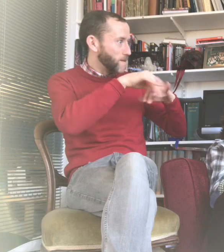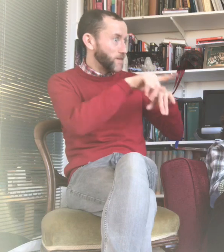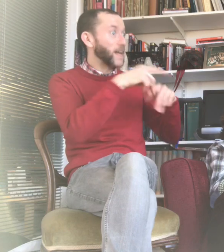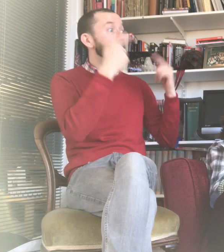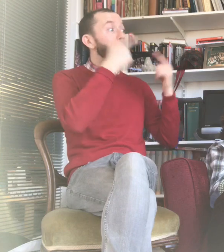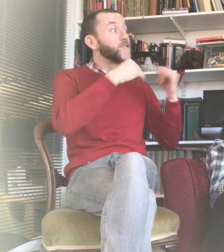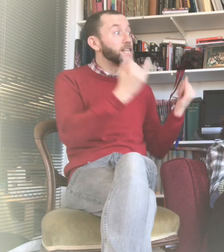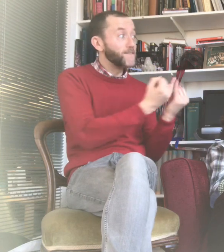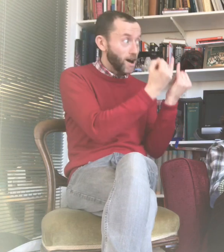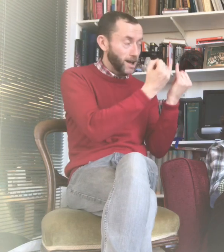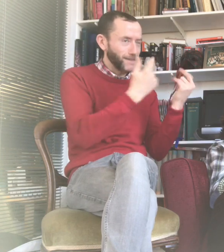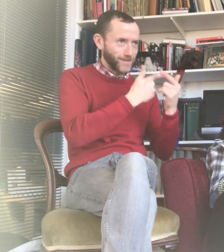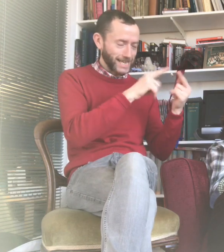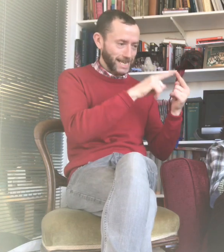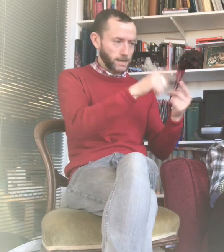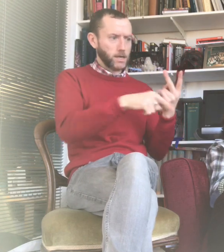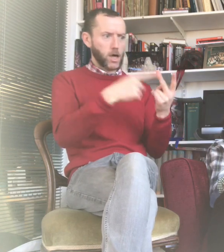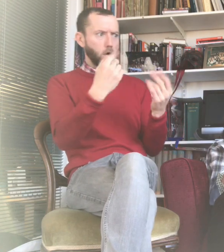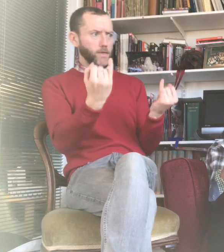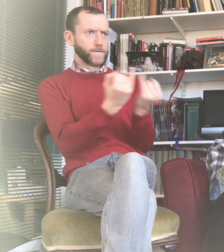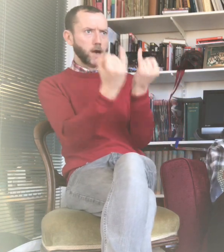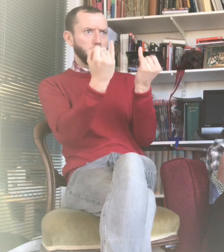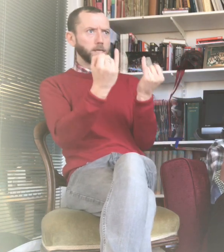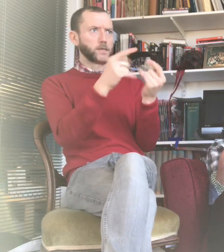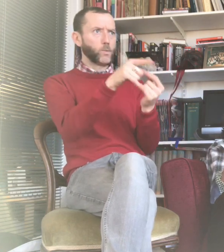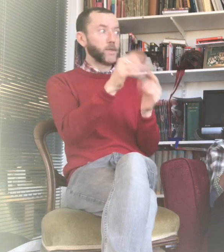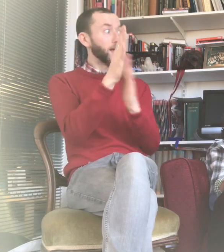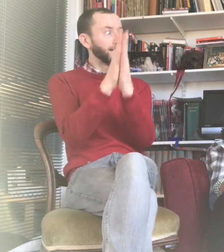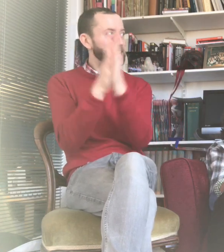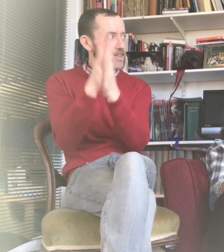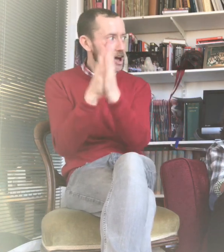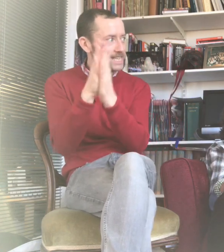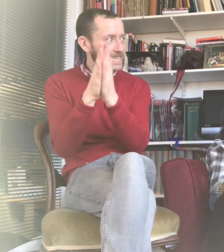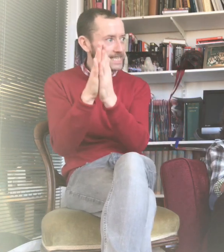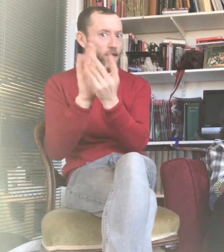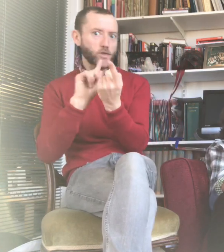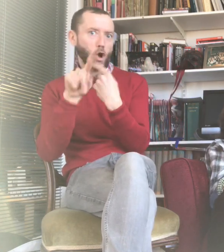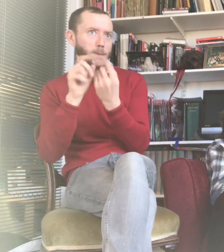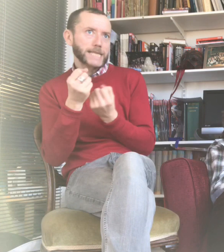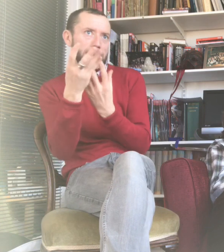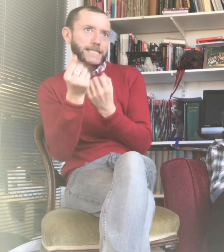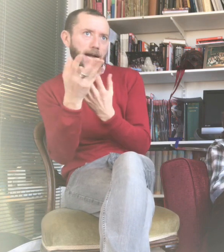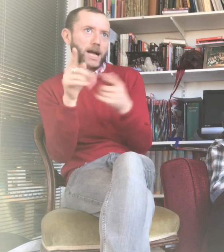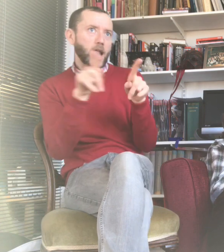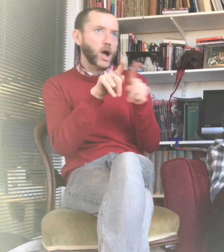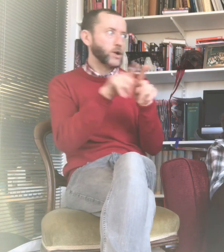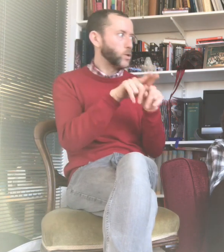the fight between Thersites, the commentator, and the part you also